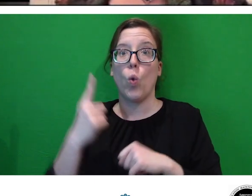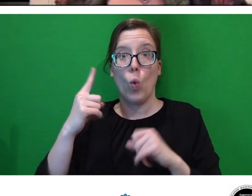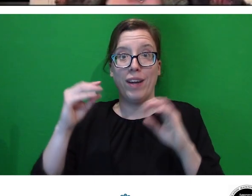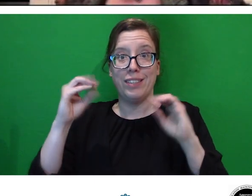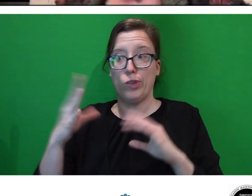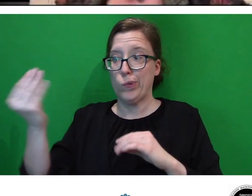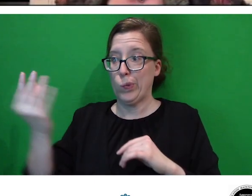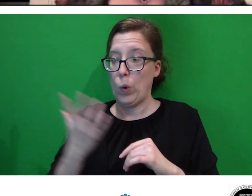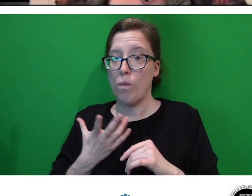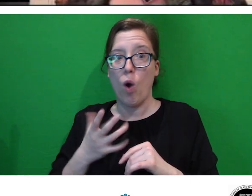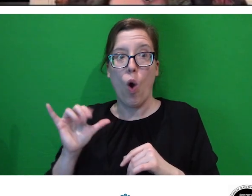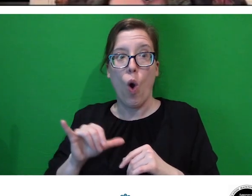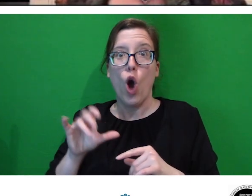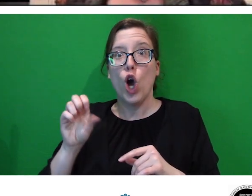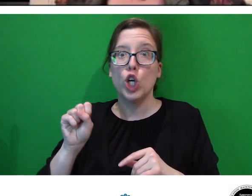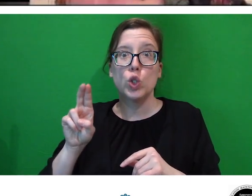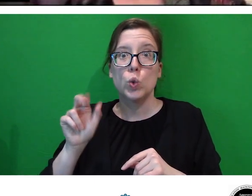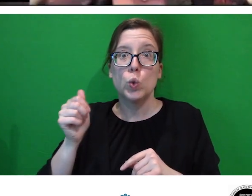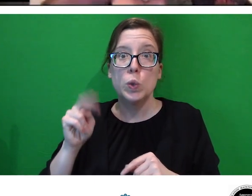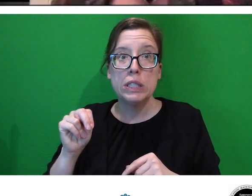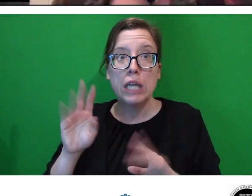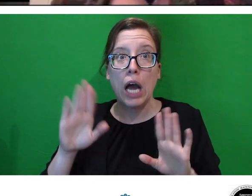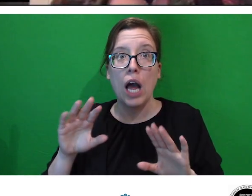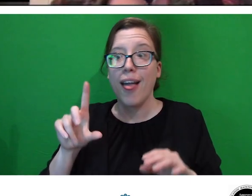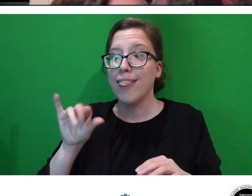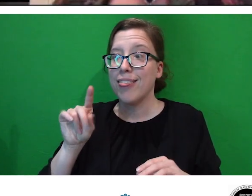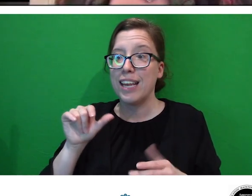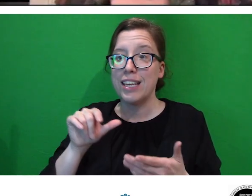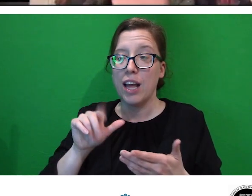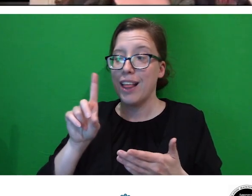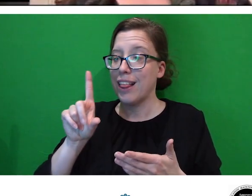those channels are not always available. Sometimes they work.